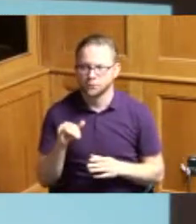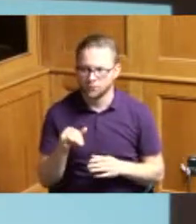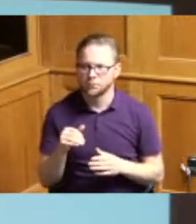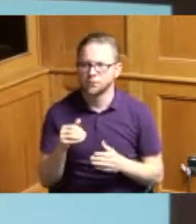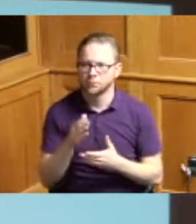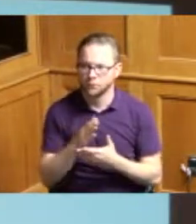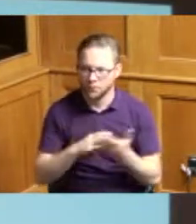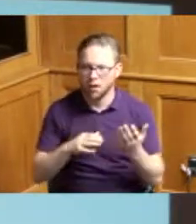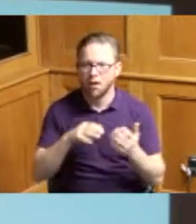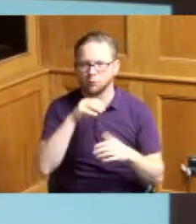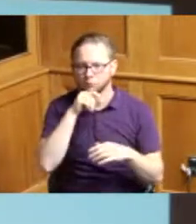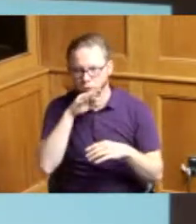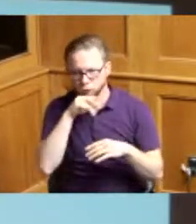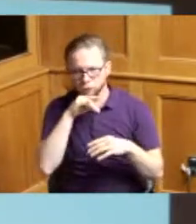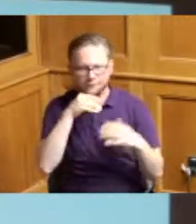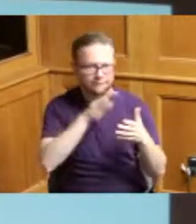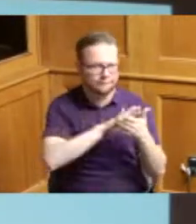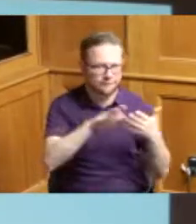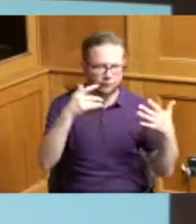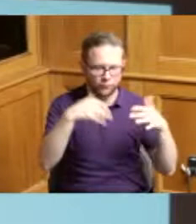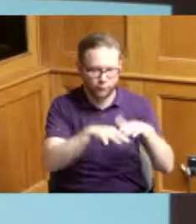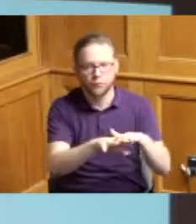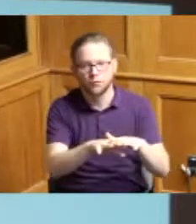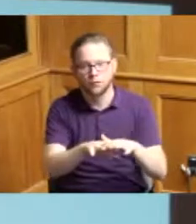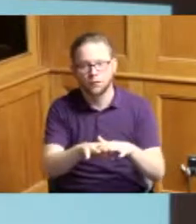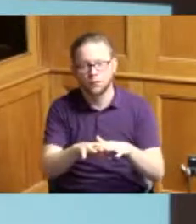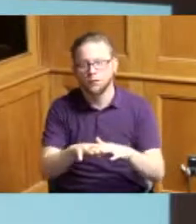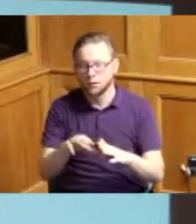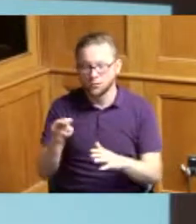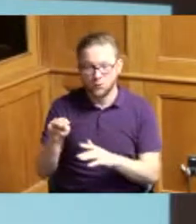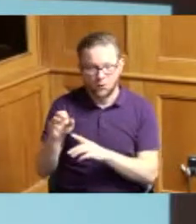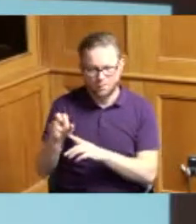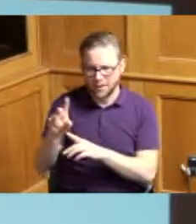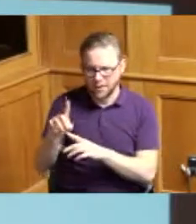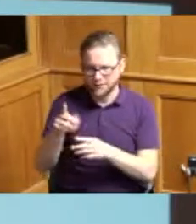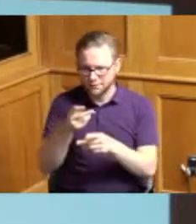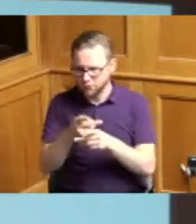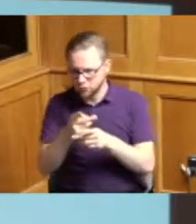the reason this is important is MSD manages all of these things some flows are measured